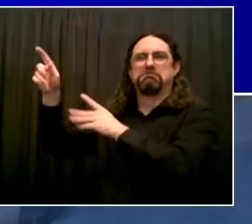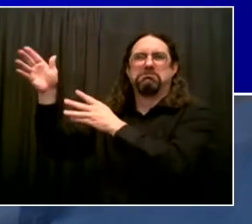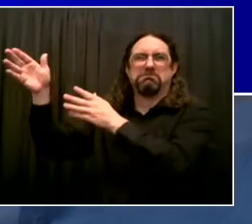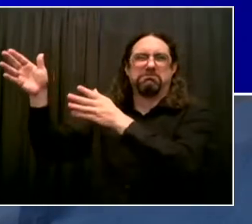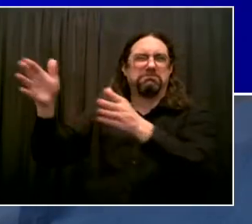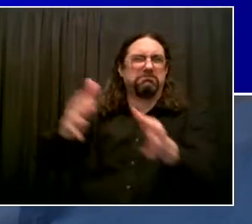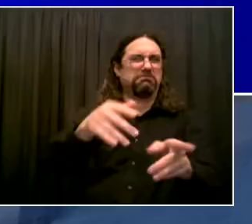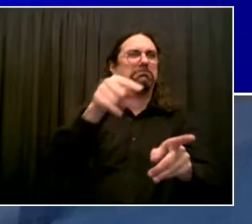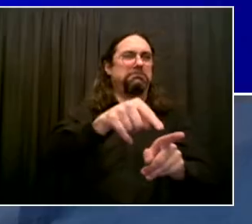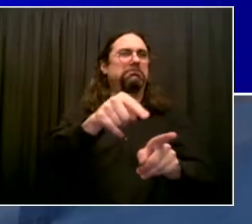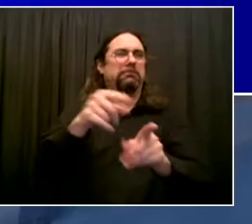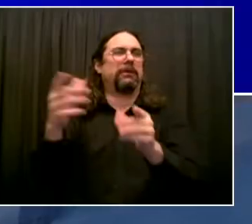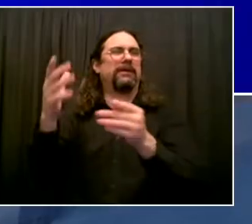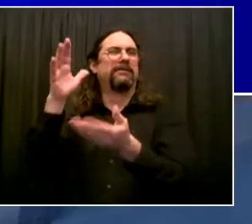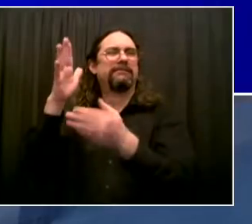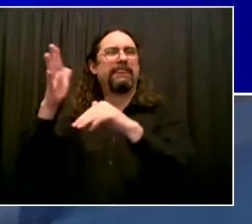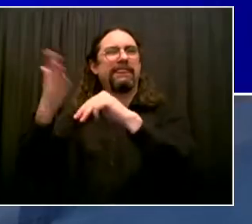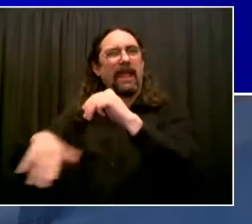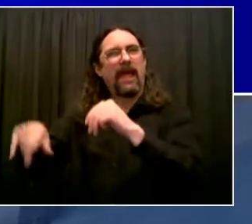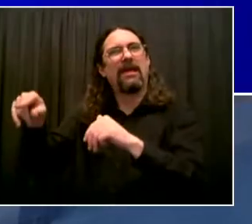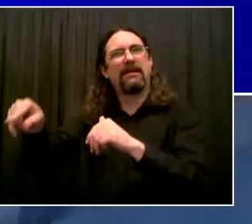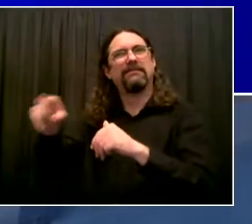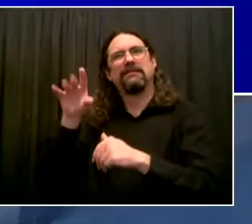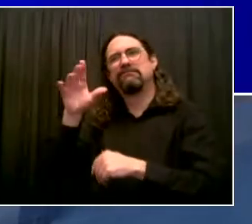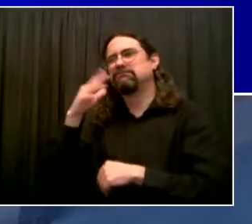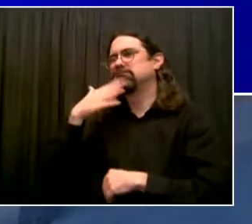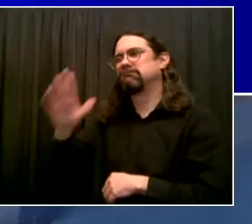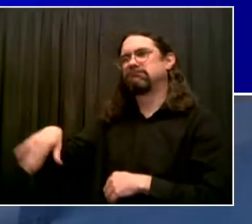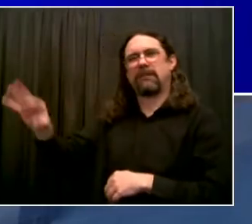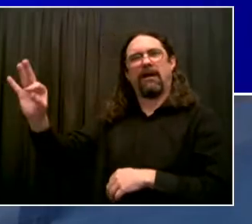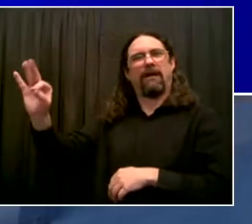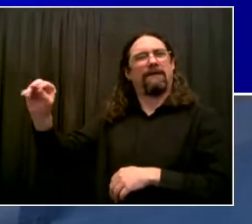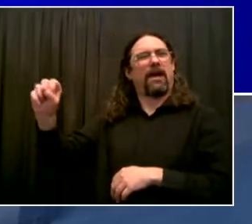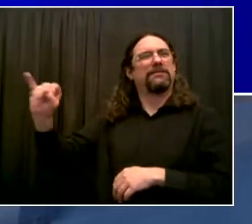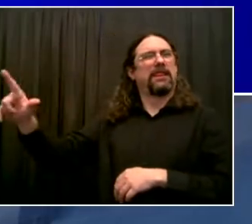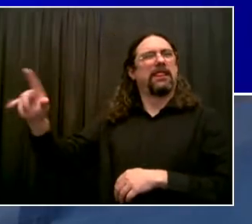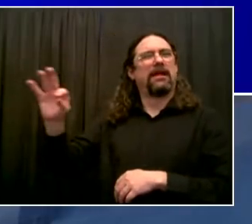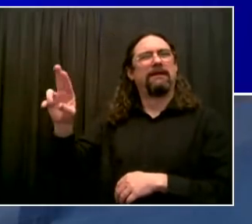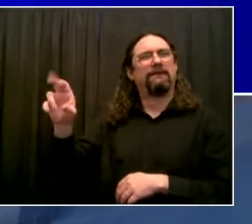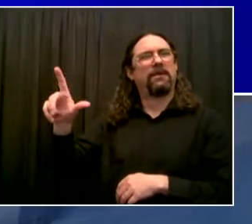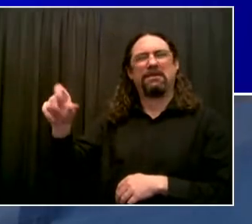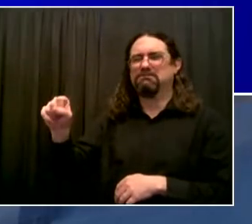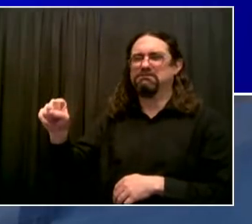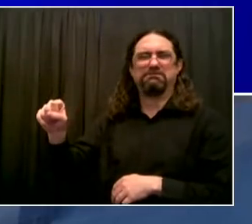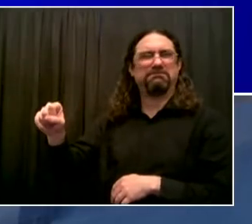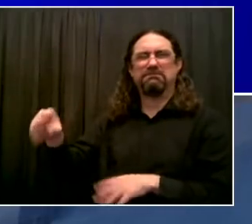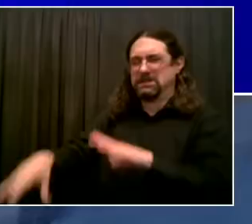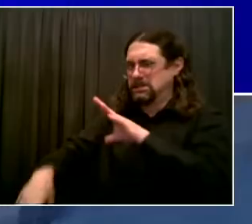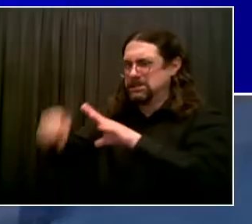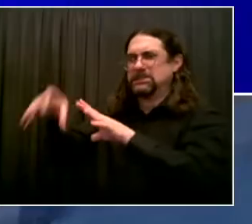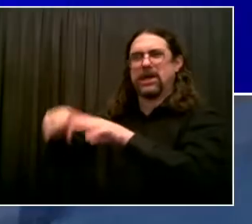AND HEALTH BECAUSE THE MORE WE TURN TO RENEW ABLS, THE LESS WE